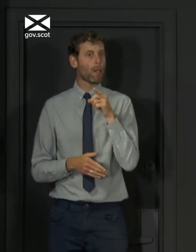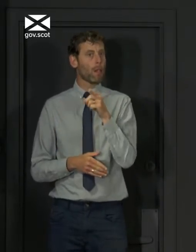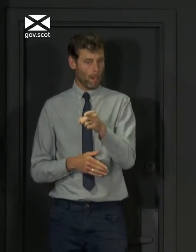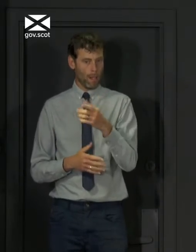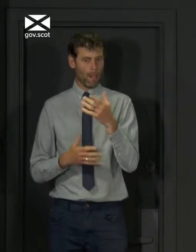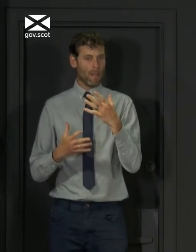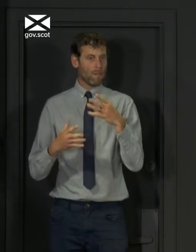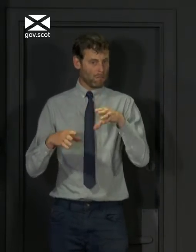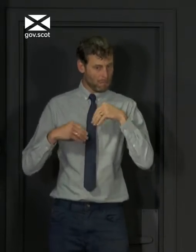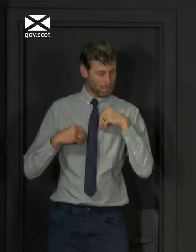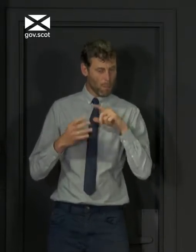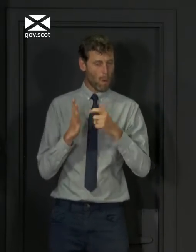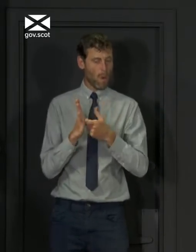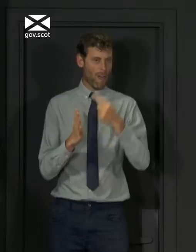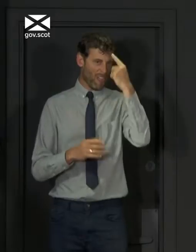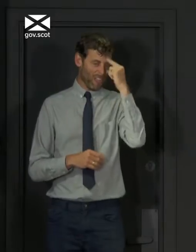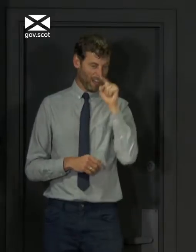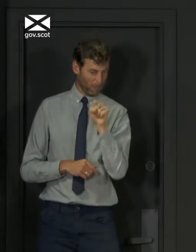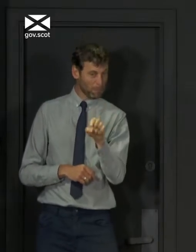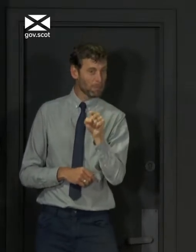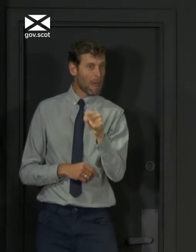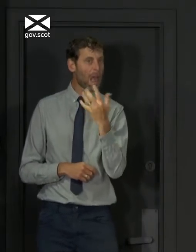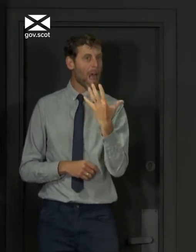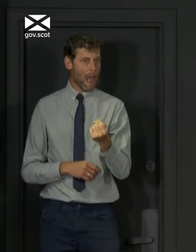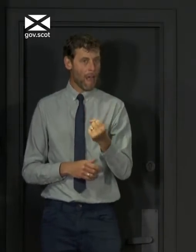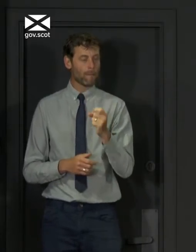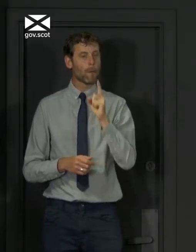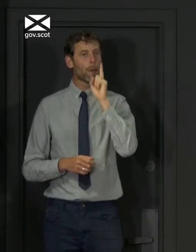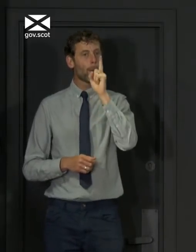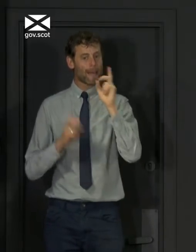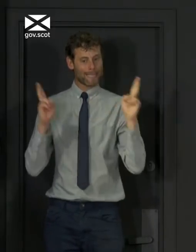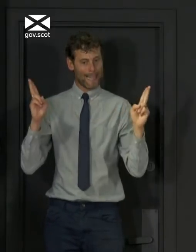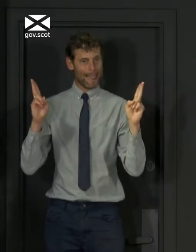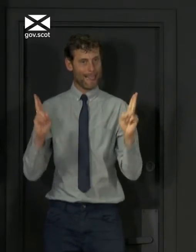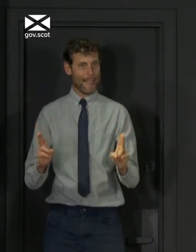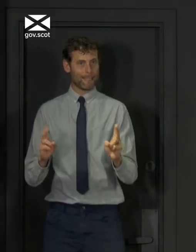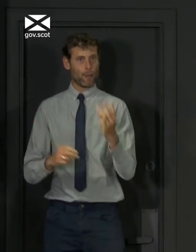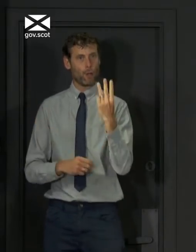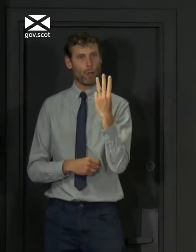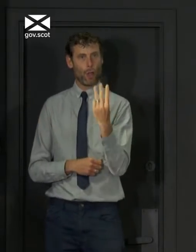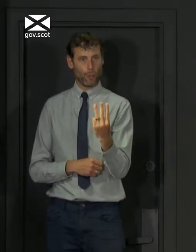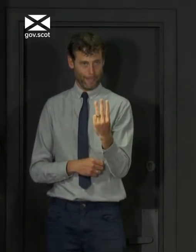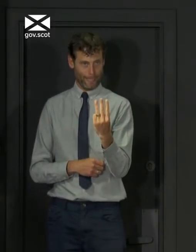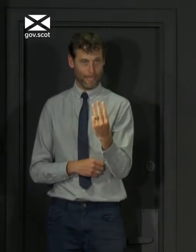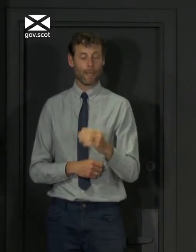And that is three fewer than yesterday, but it includes a reduction of five in the number of confirmed cases.